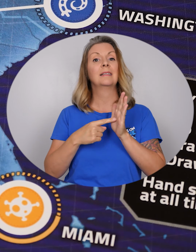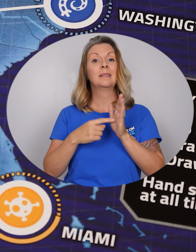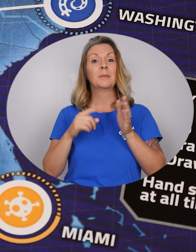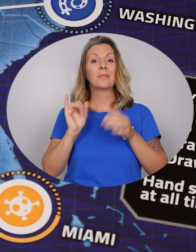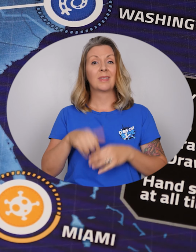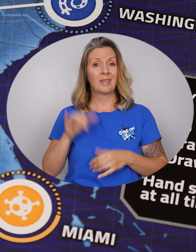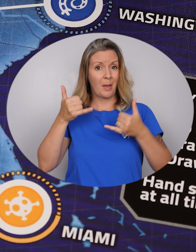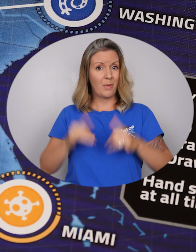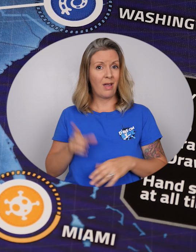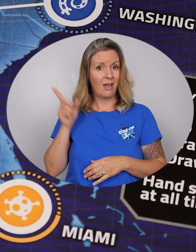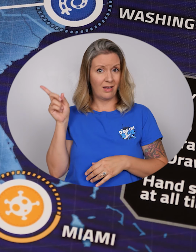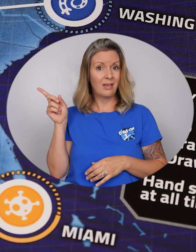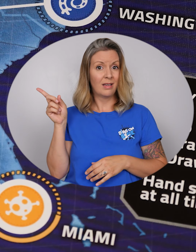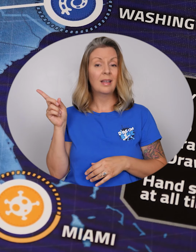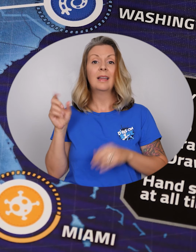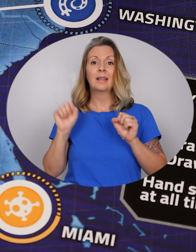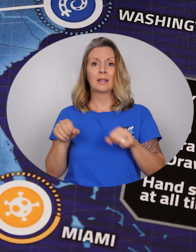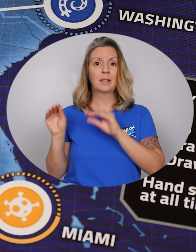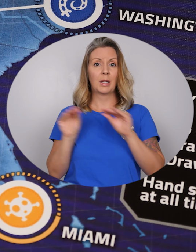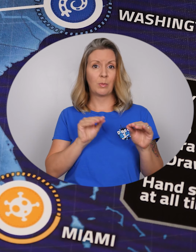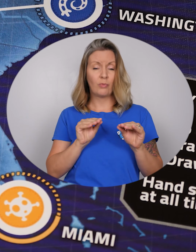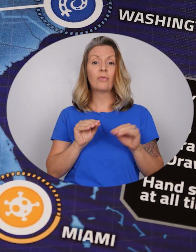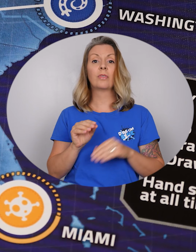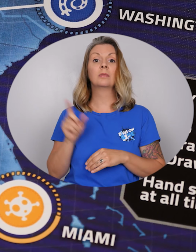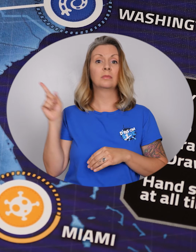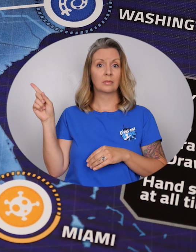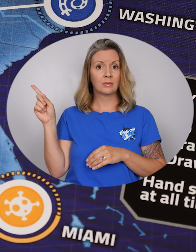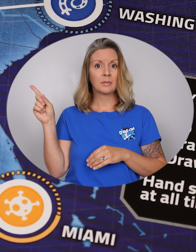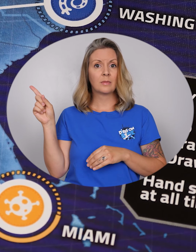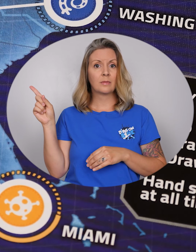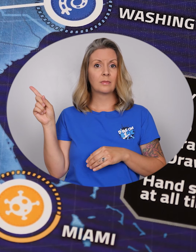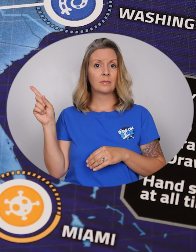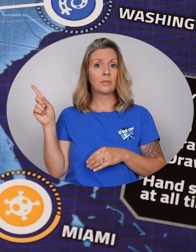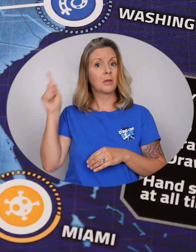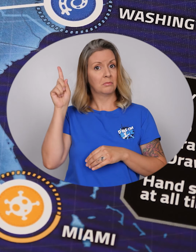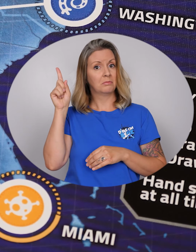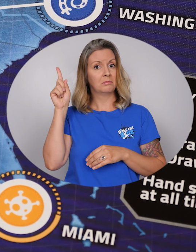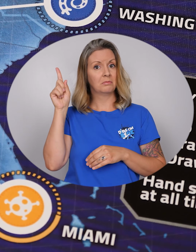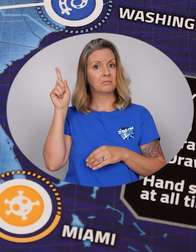in. This player, for example, with a single Drive/Ferry action, could move either to Dallas,